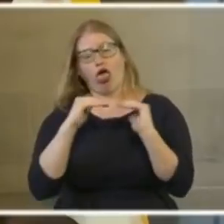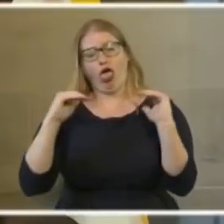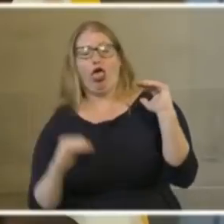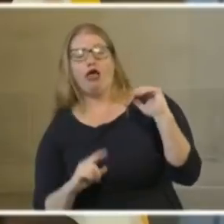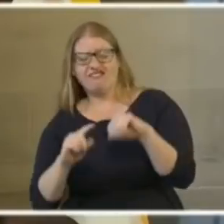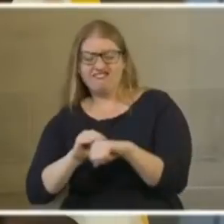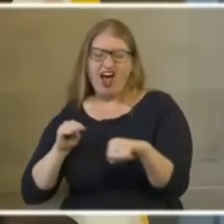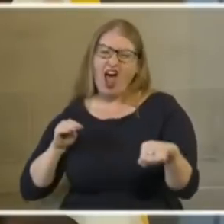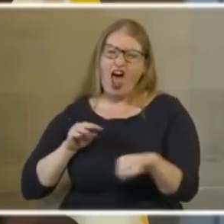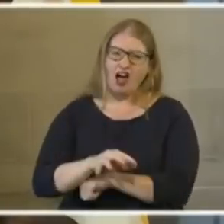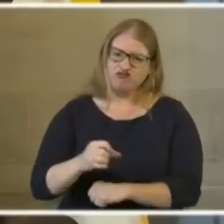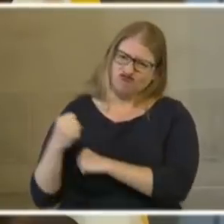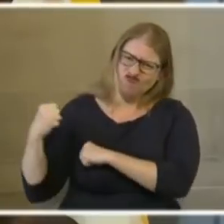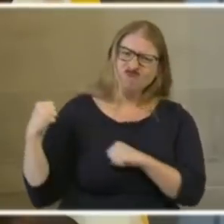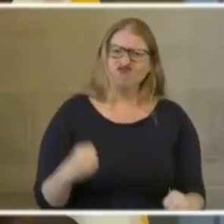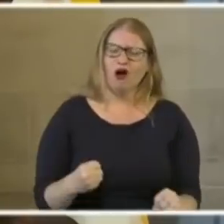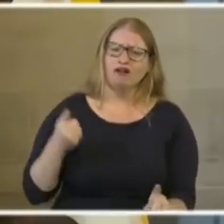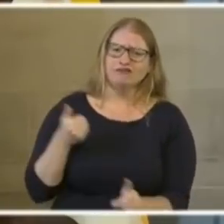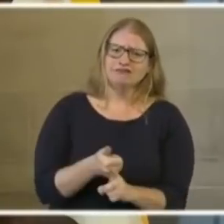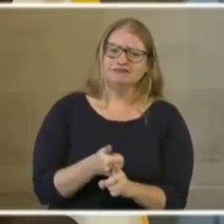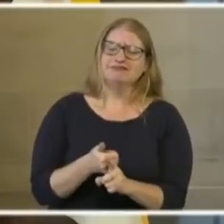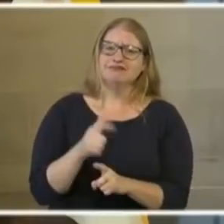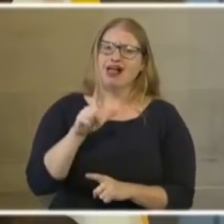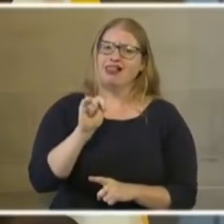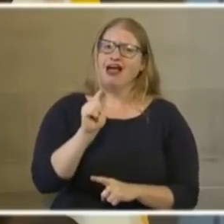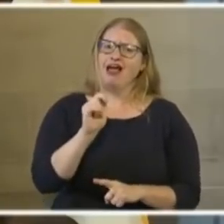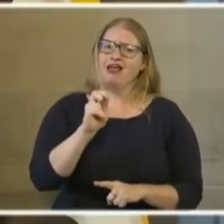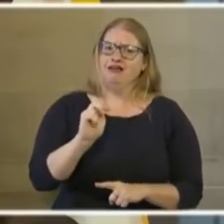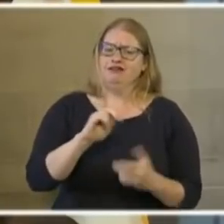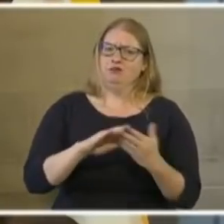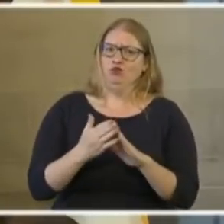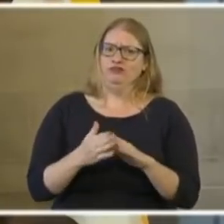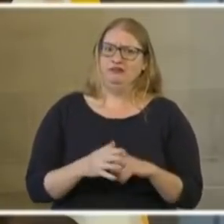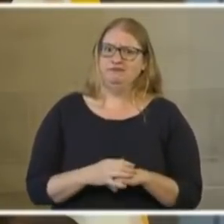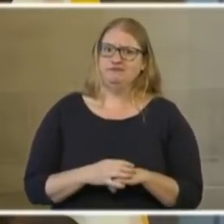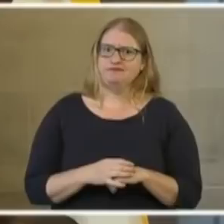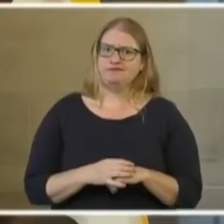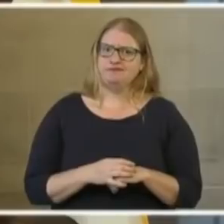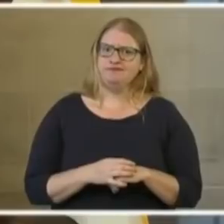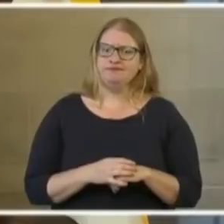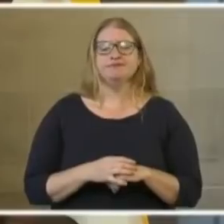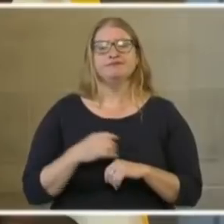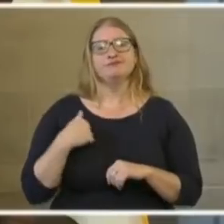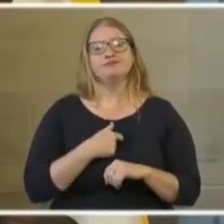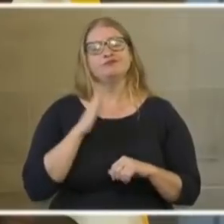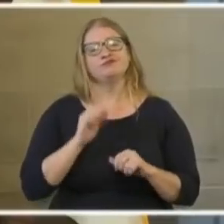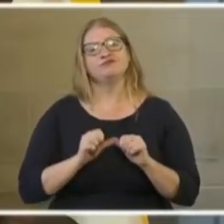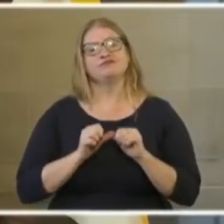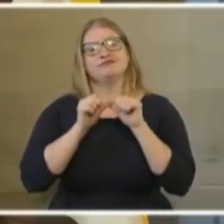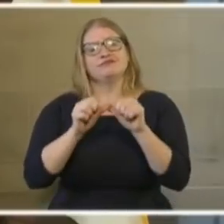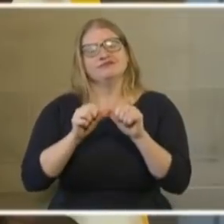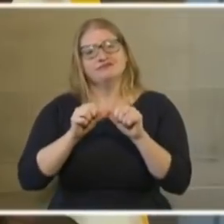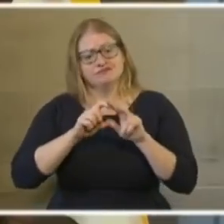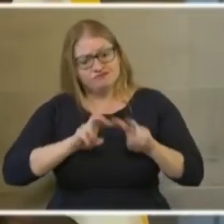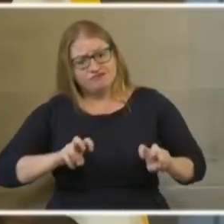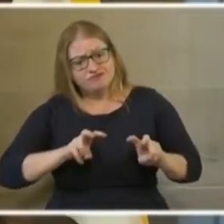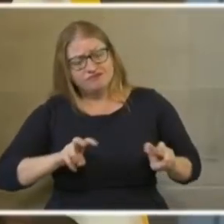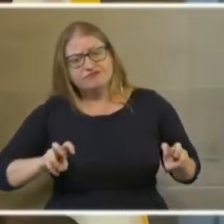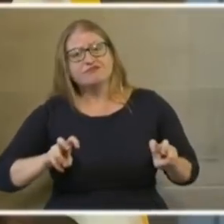TO ORGANIZATIONS IN THE LATIN X COMMUNITY AND RECOGNITION OF THE DISPROPORTIONATE BURDEN OF